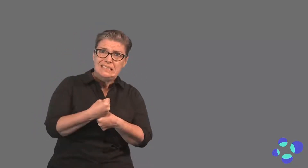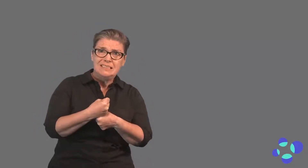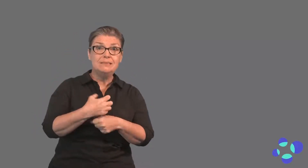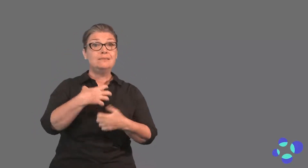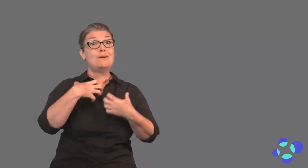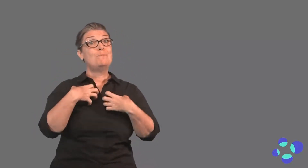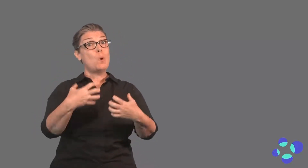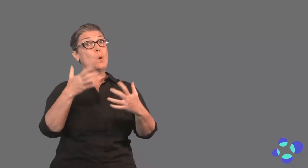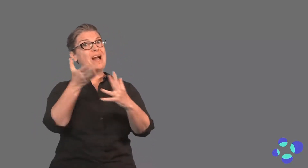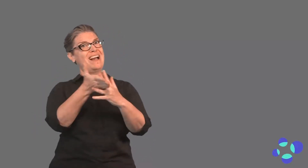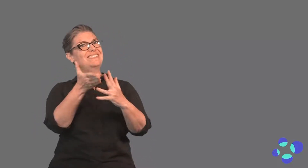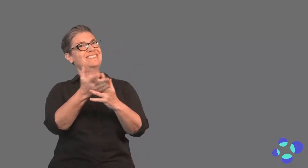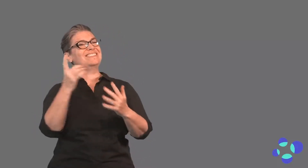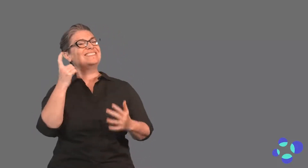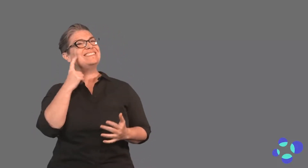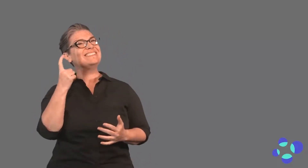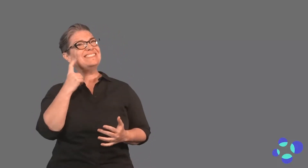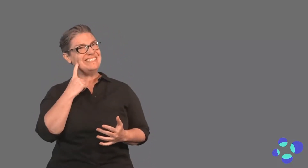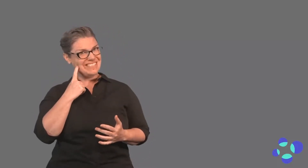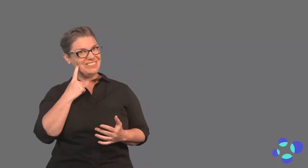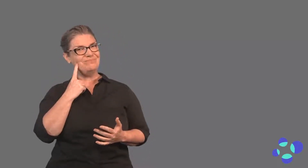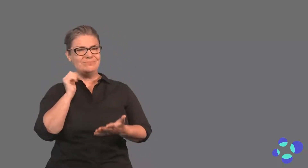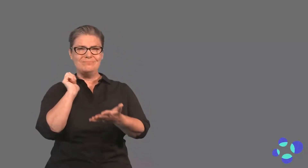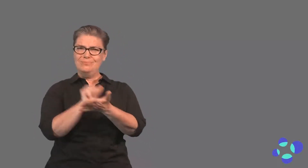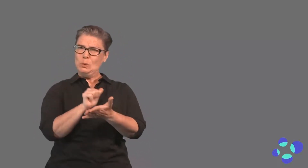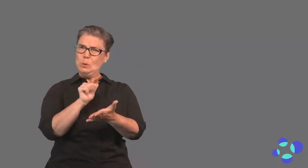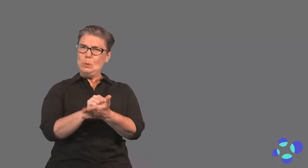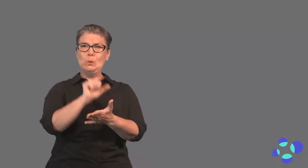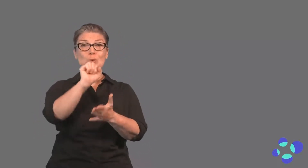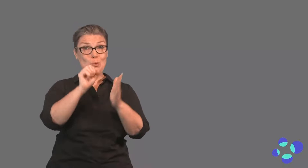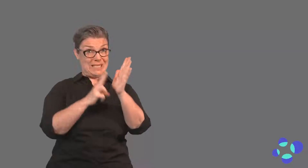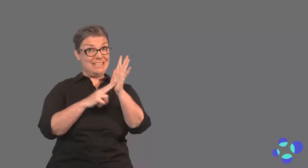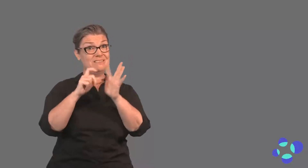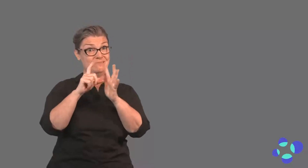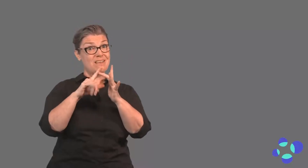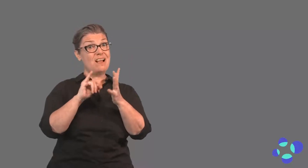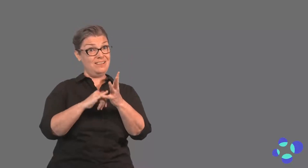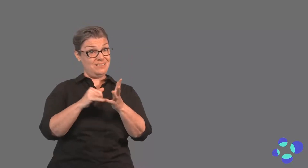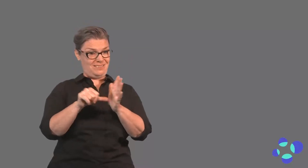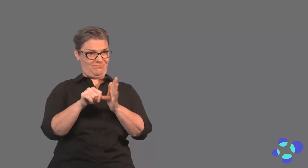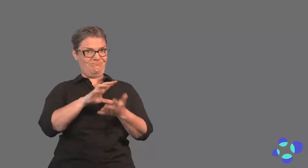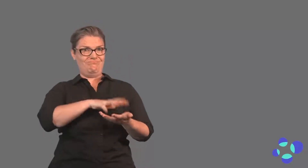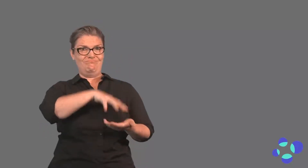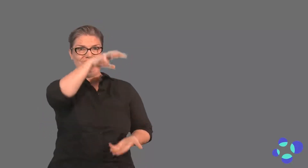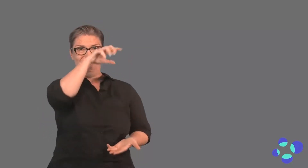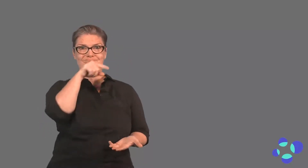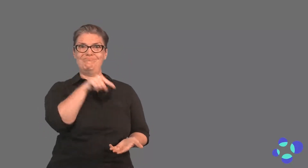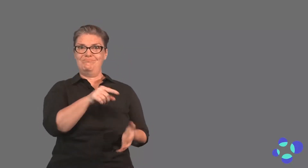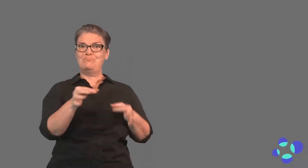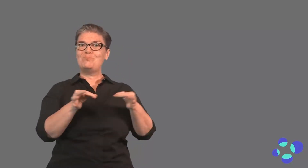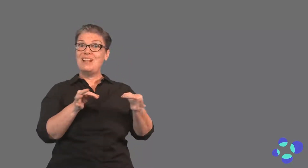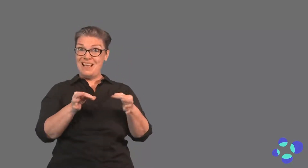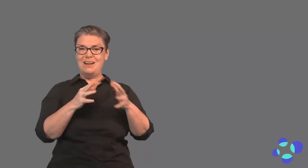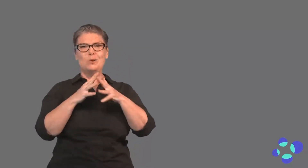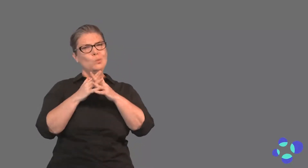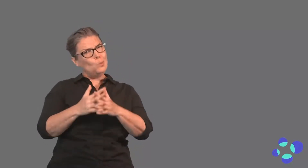reduce anxiety and stress and gain more access more easily. Take advantage of your NDIS funding.